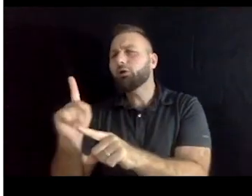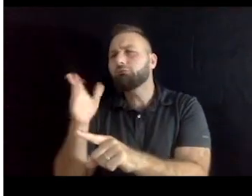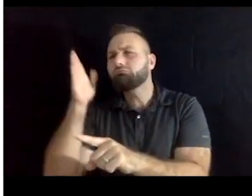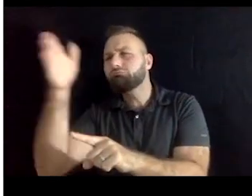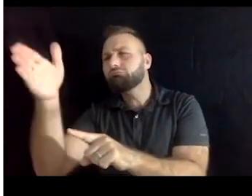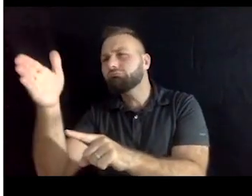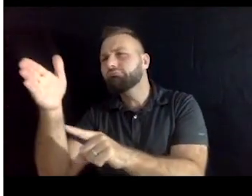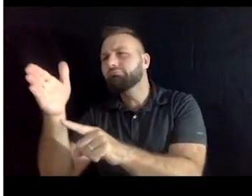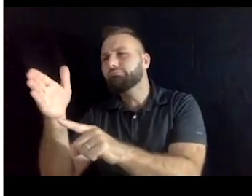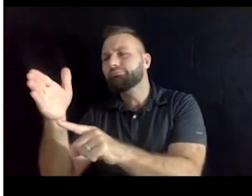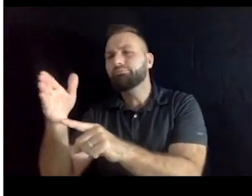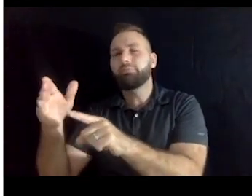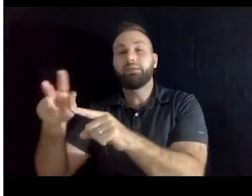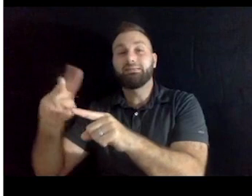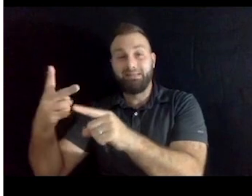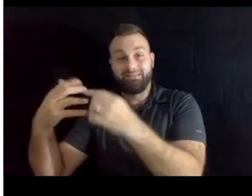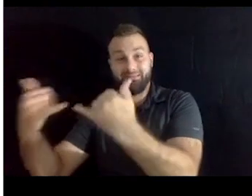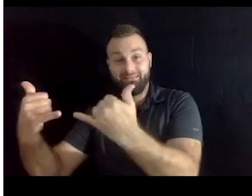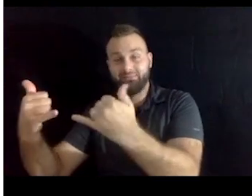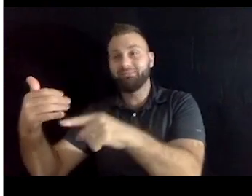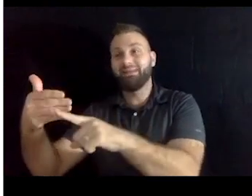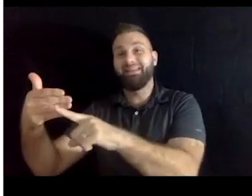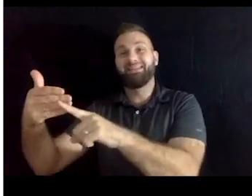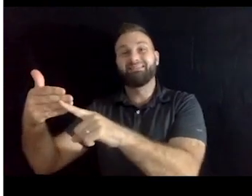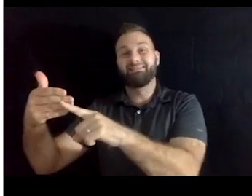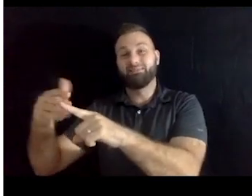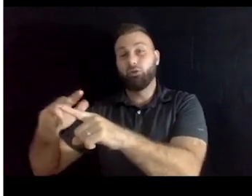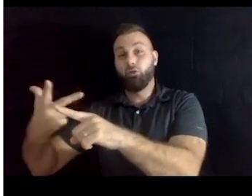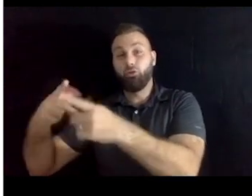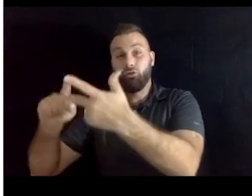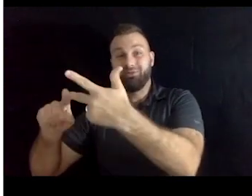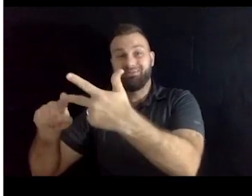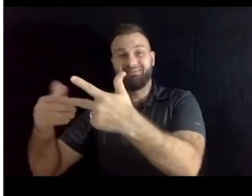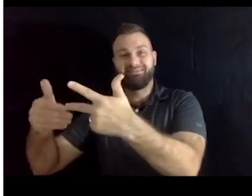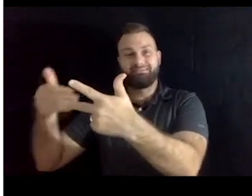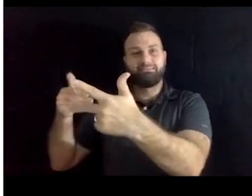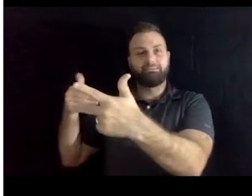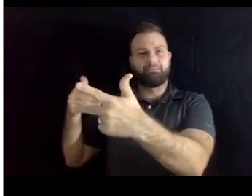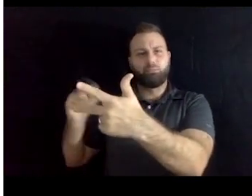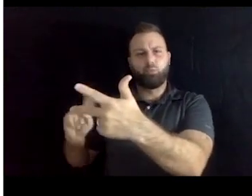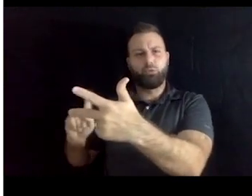At, the third one tells you where you were. And that's what I'll be doing tonight,